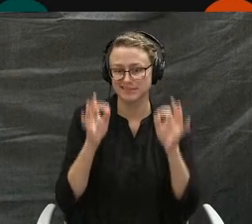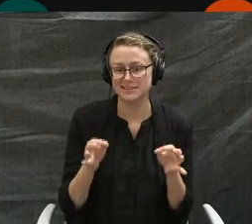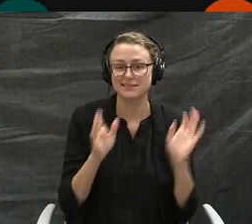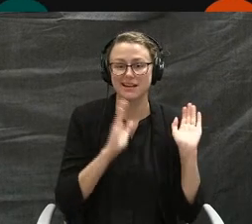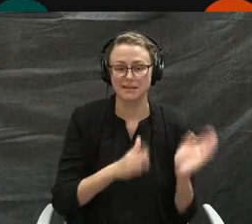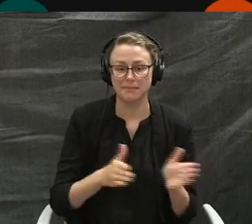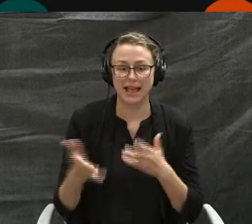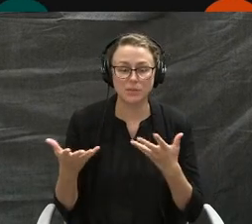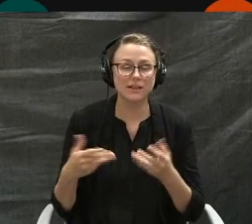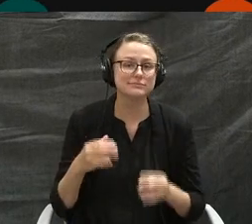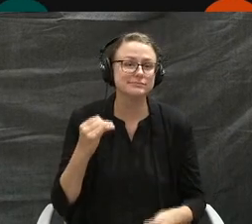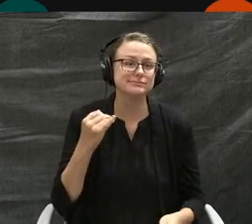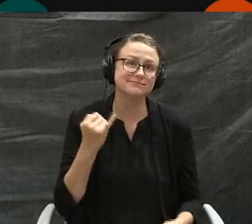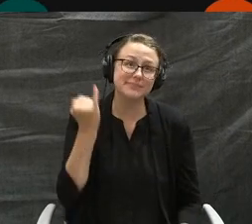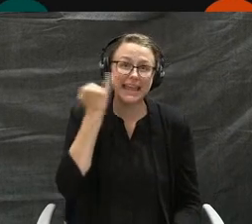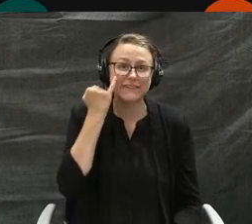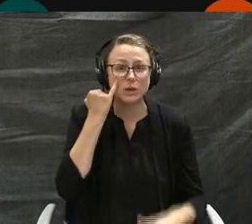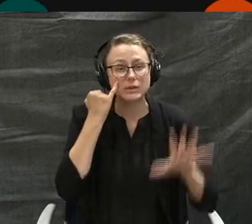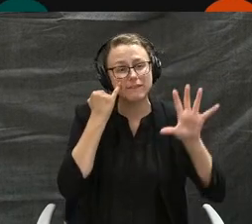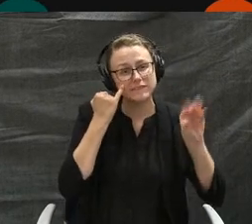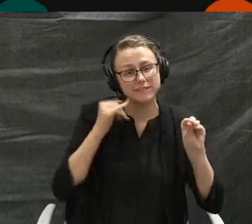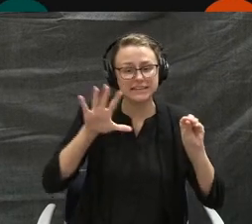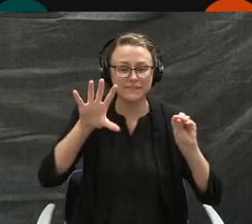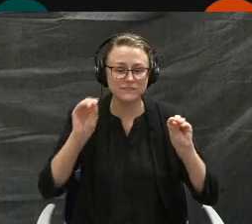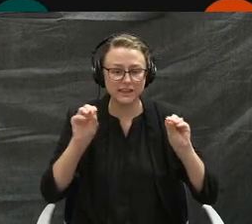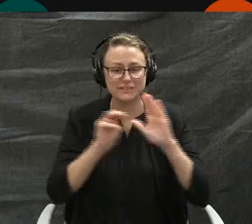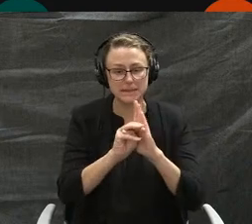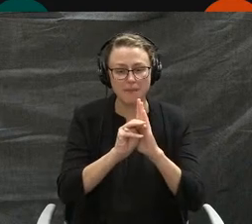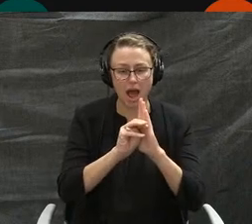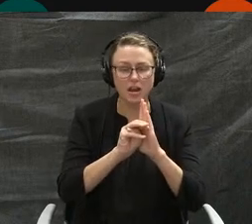a 5050 model, would divide the students basically into two